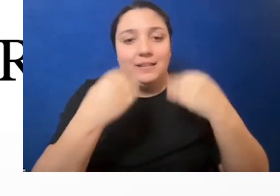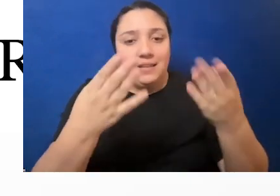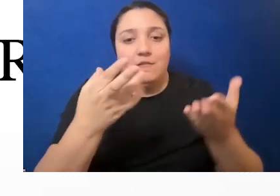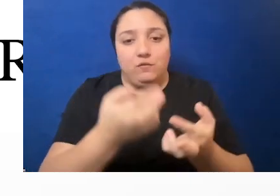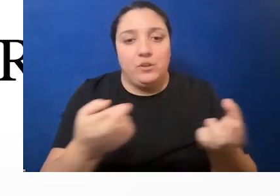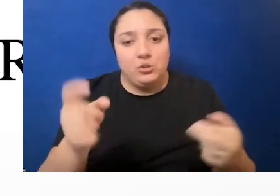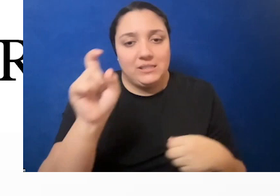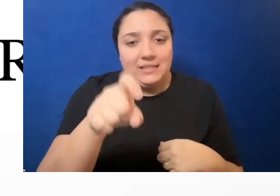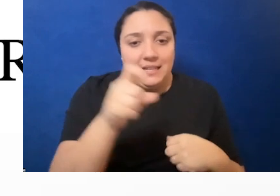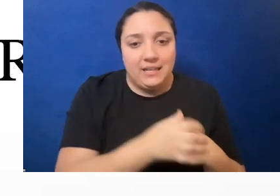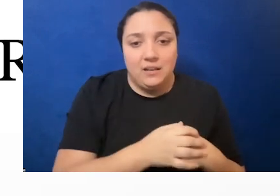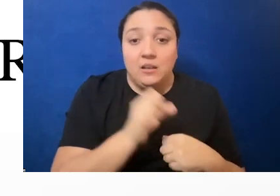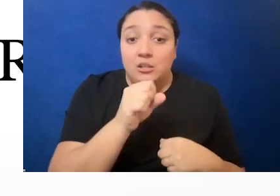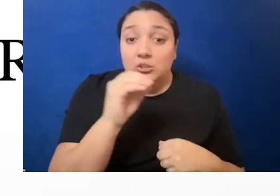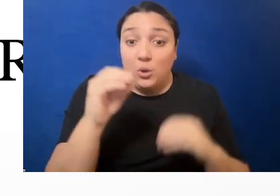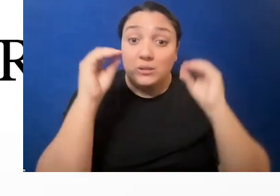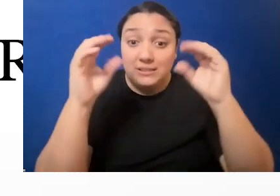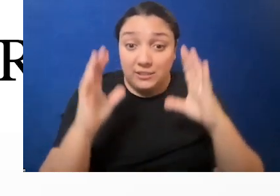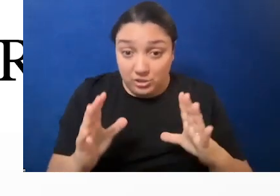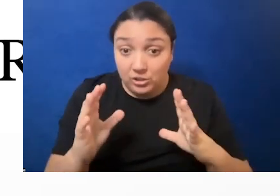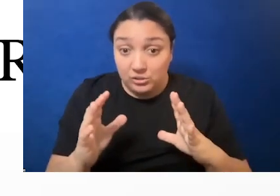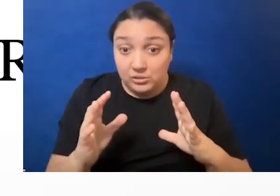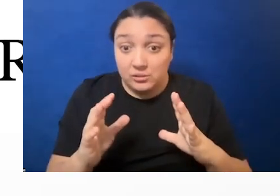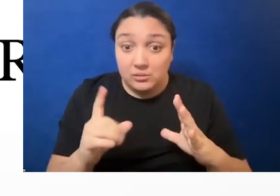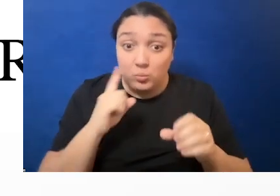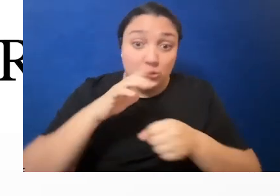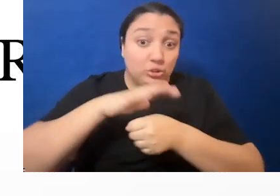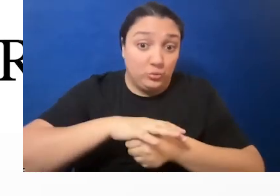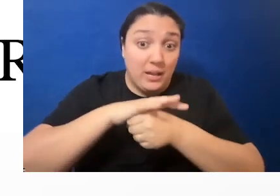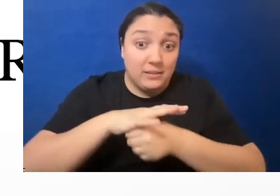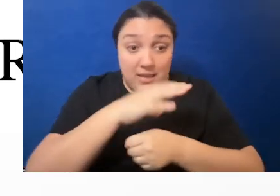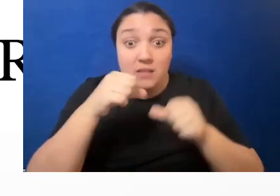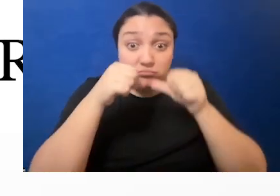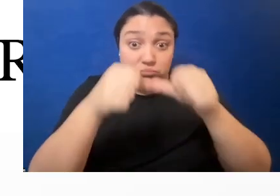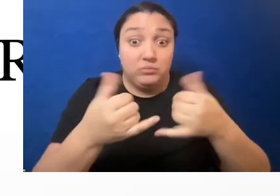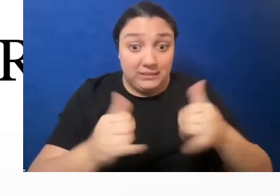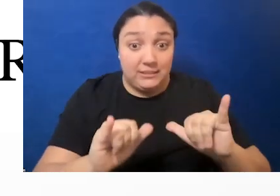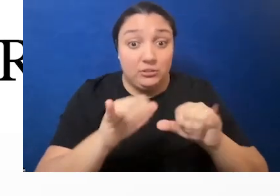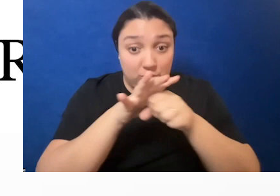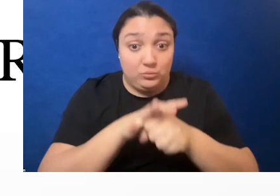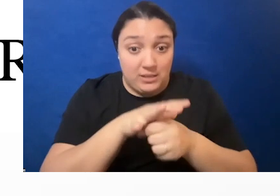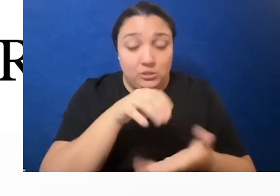BE DOING THE STANDARDS BUT NOT GIVING THEM THE RESOURCES. TEACHERS WERE AND ARE STRESSED